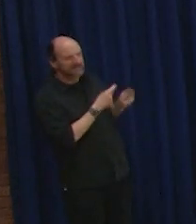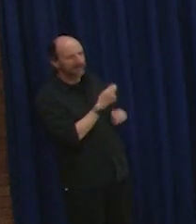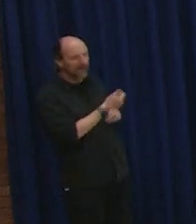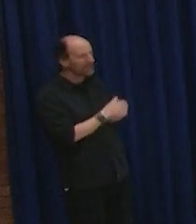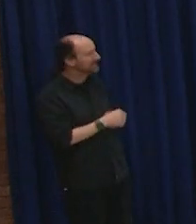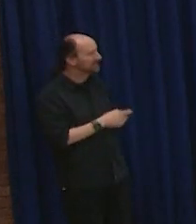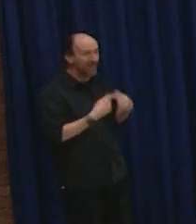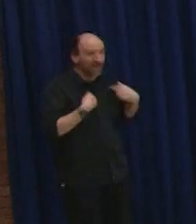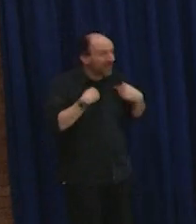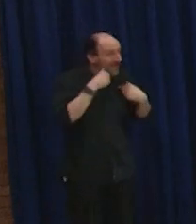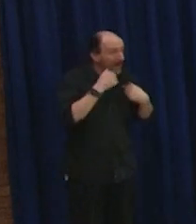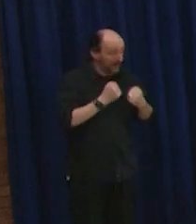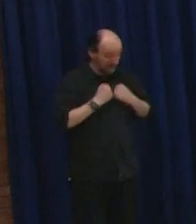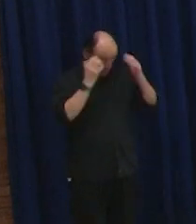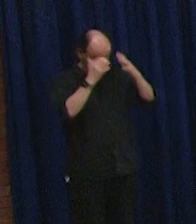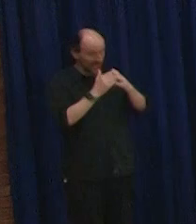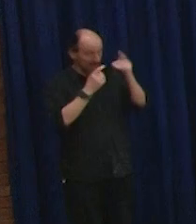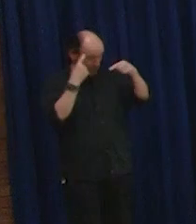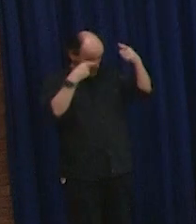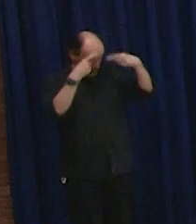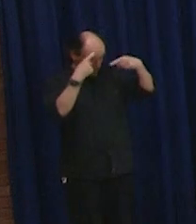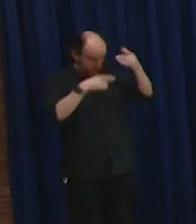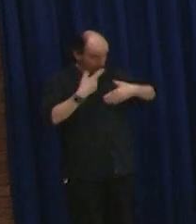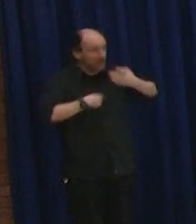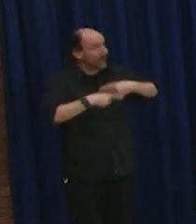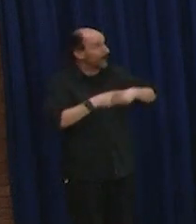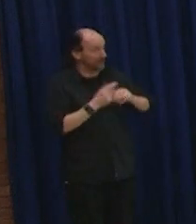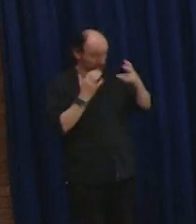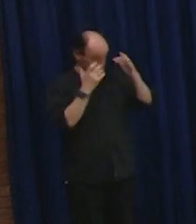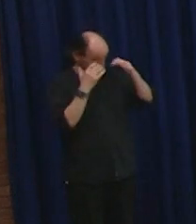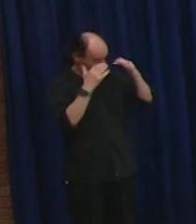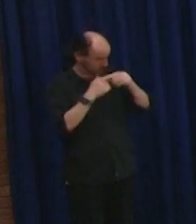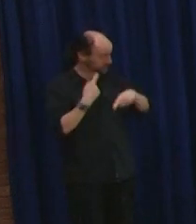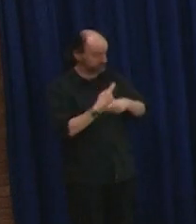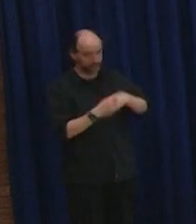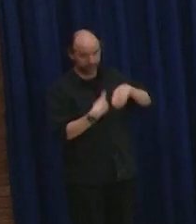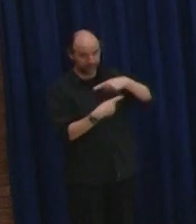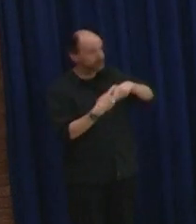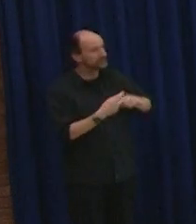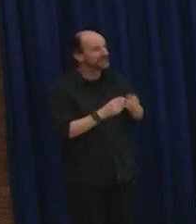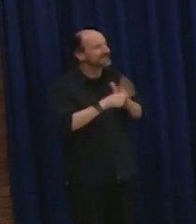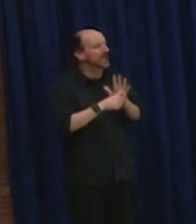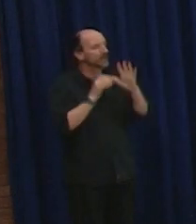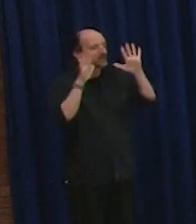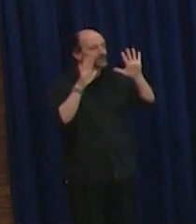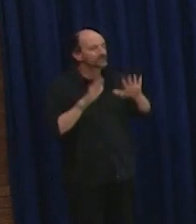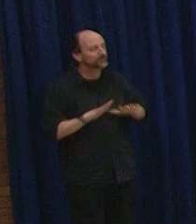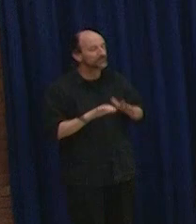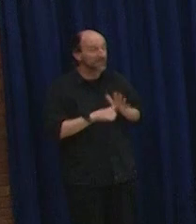that's hard to set down. So what we can see is that as we move from a from childhood to adulthood